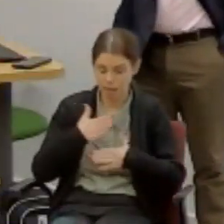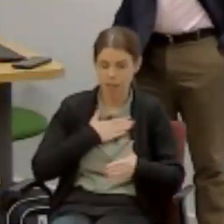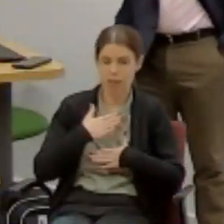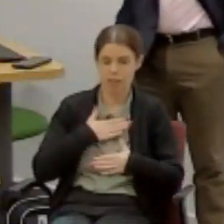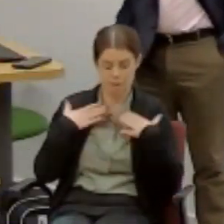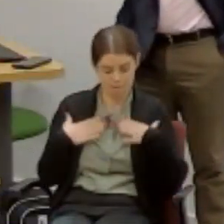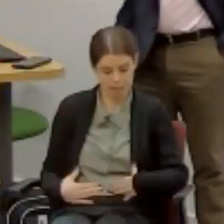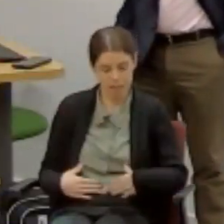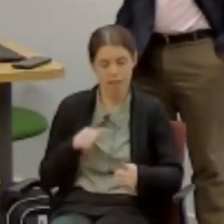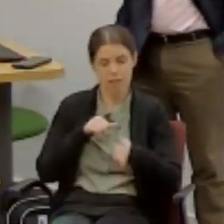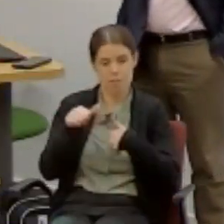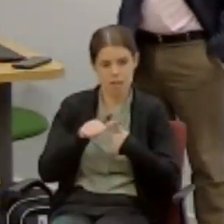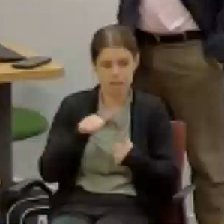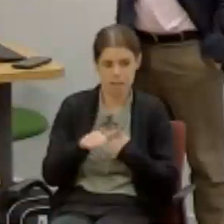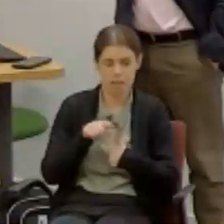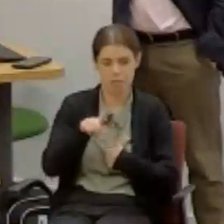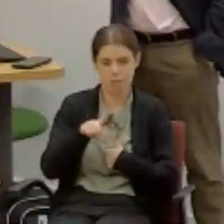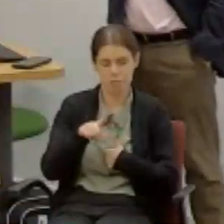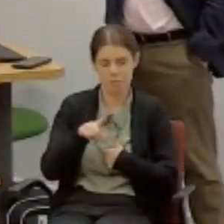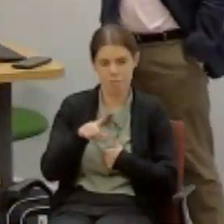But there's this risk of genetically disease.